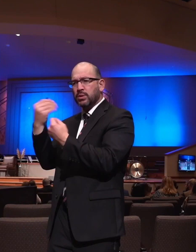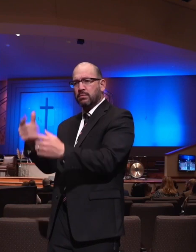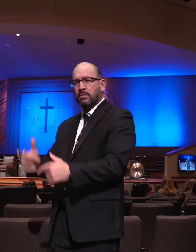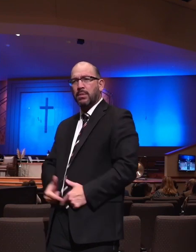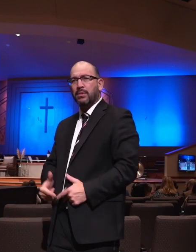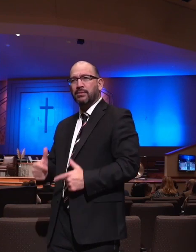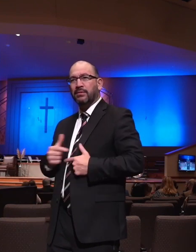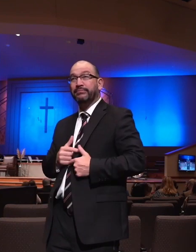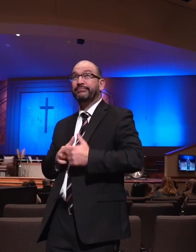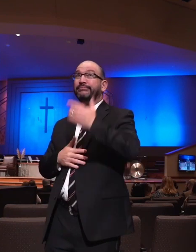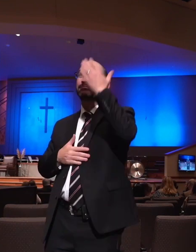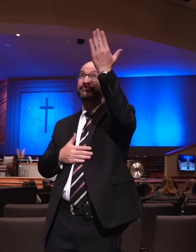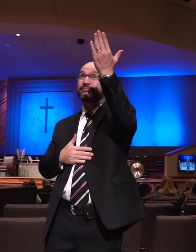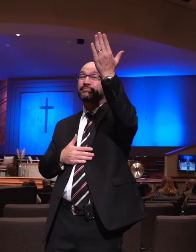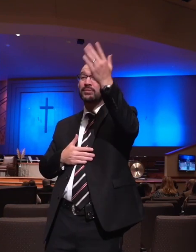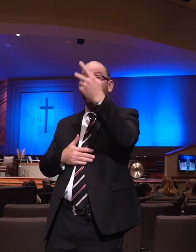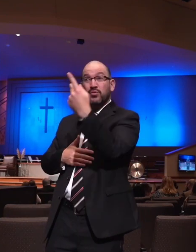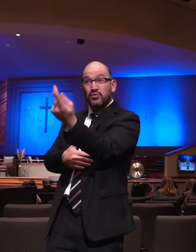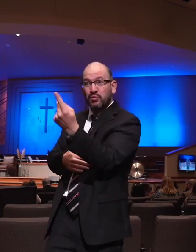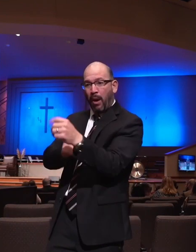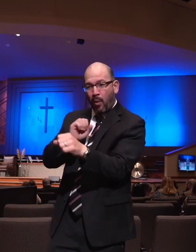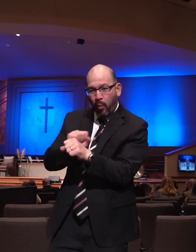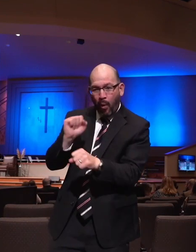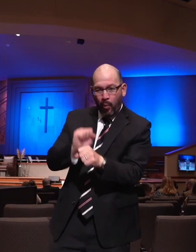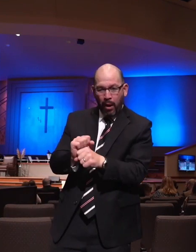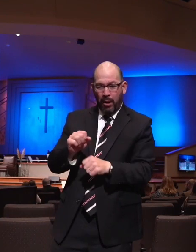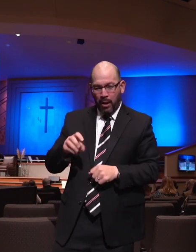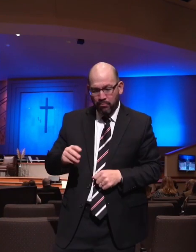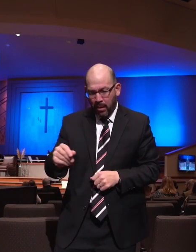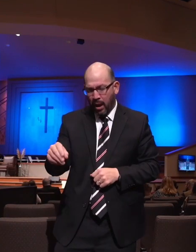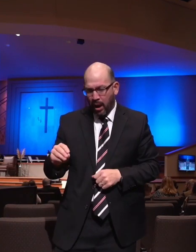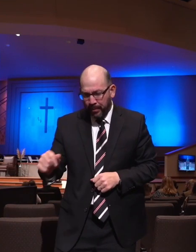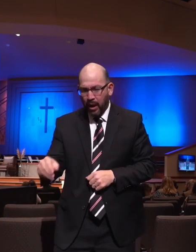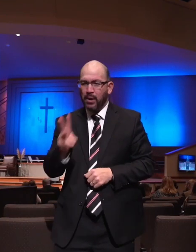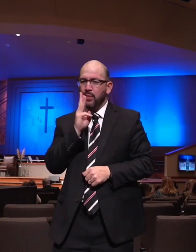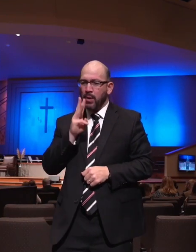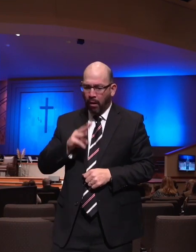it's a team effort somebody plants somebody waters and somebody picks the